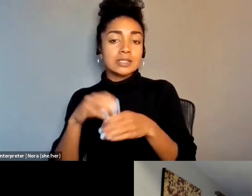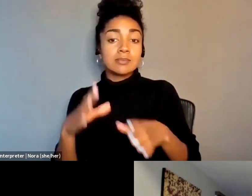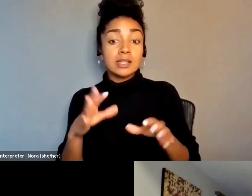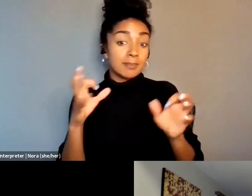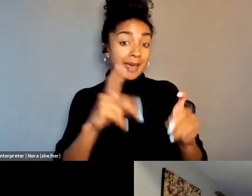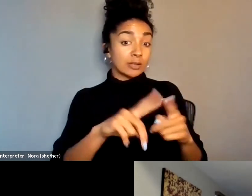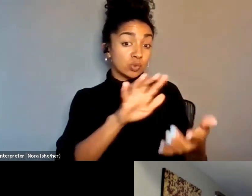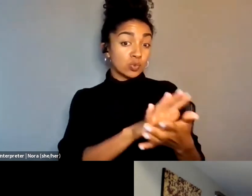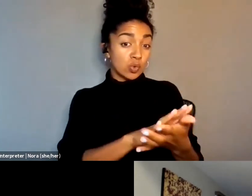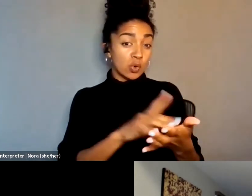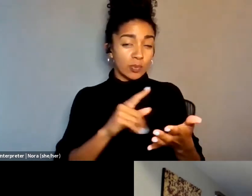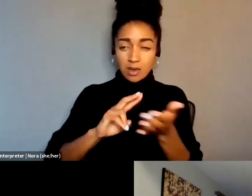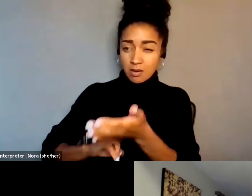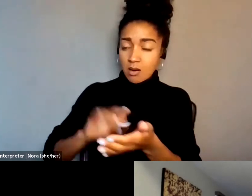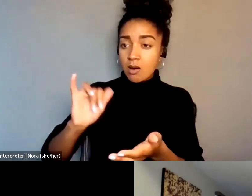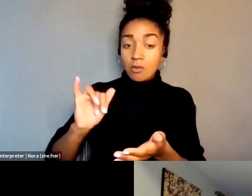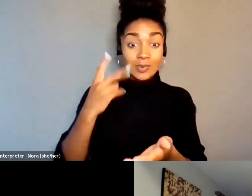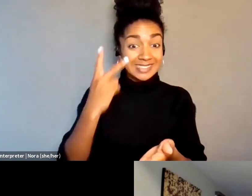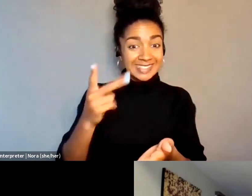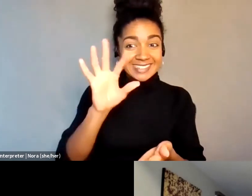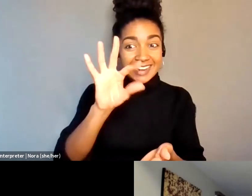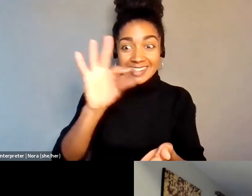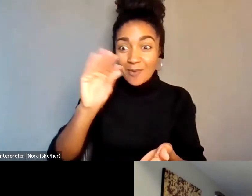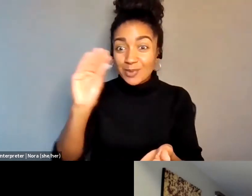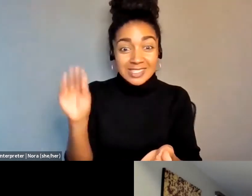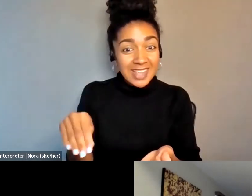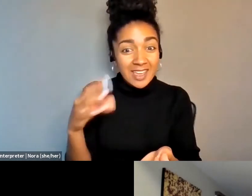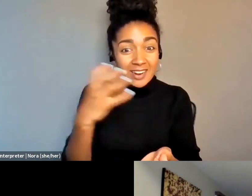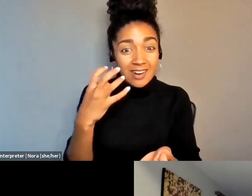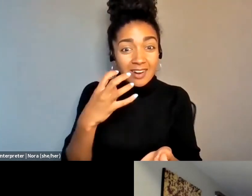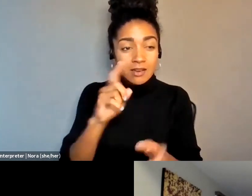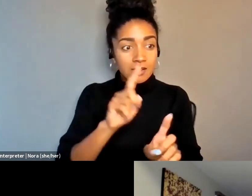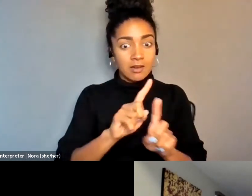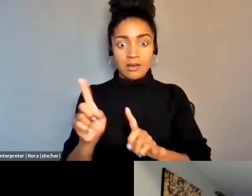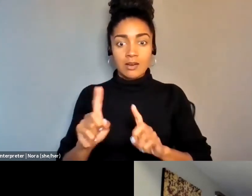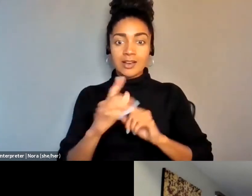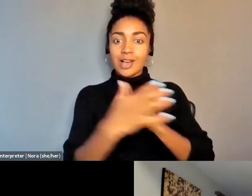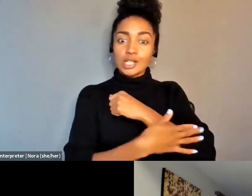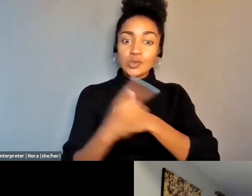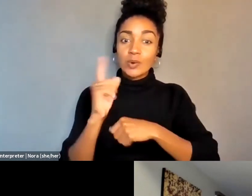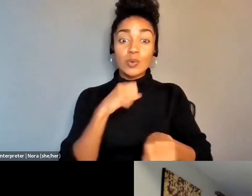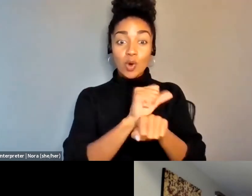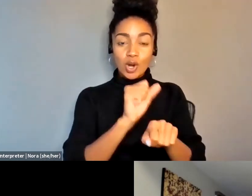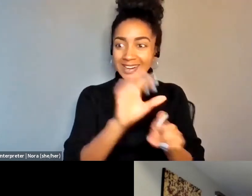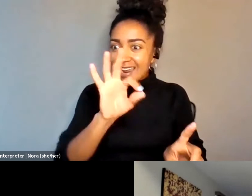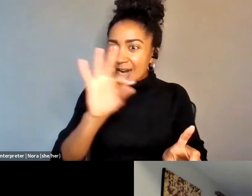99% or so in the countries that we work in, in our programs were returning. So the life skills and mentoring support that's rooted in human connection fosters